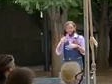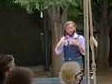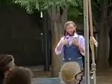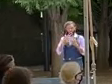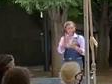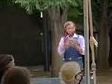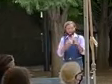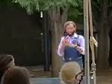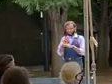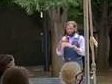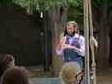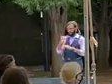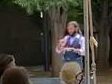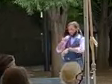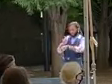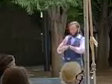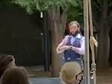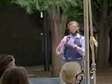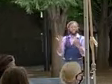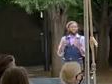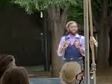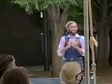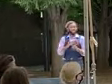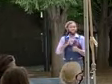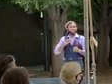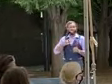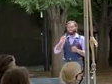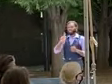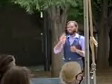And being here with Senator Duckworth reminds me of so many of the wonderful senators